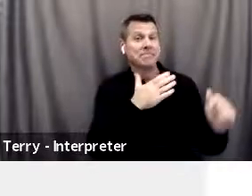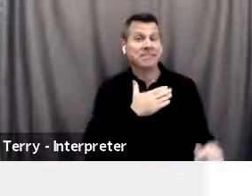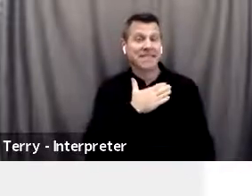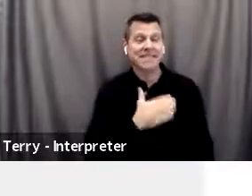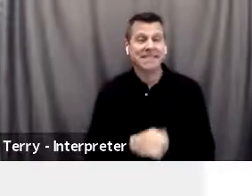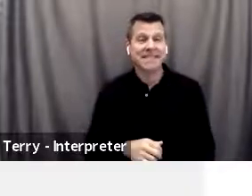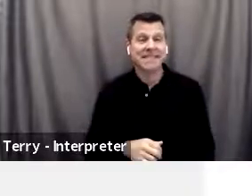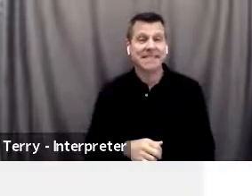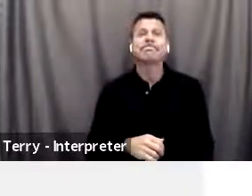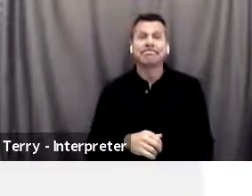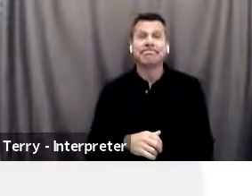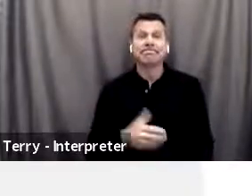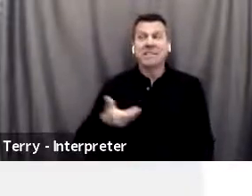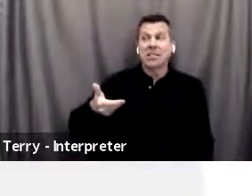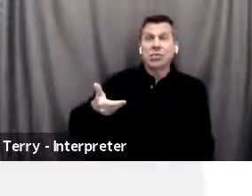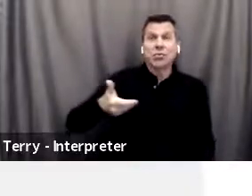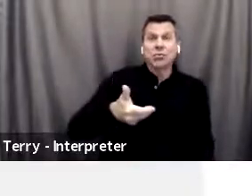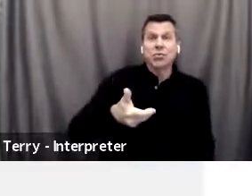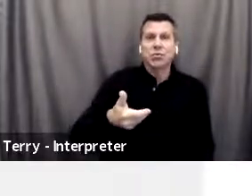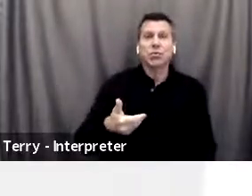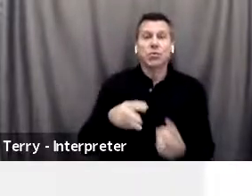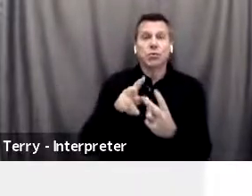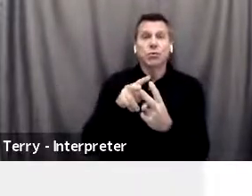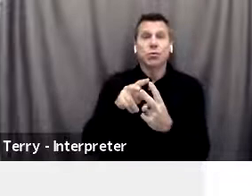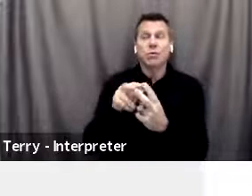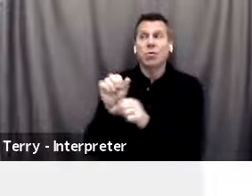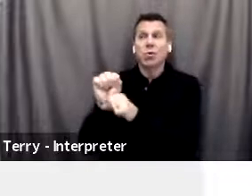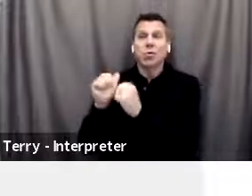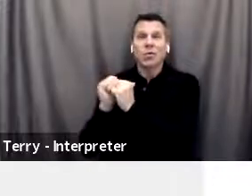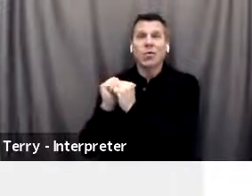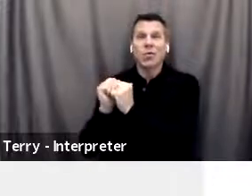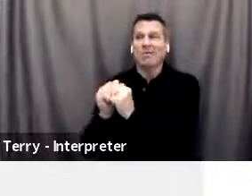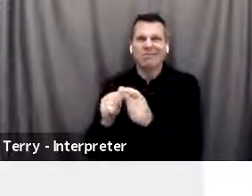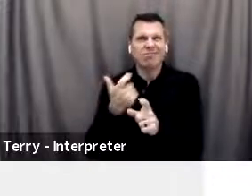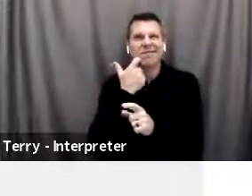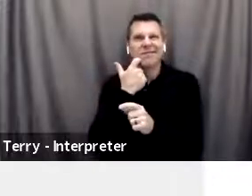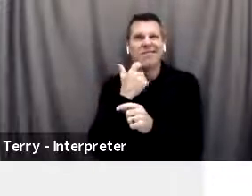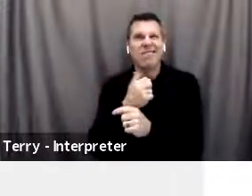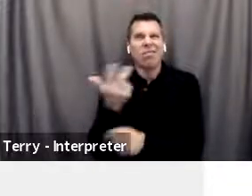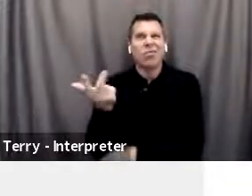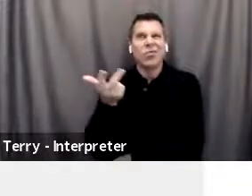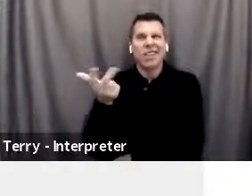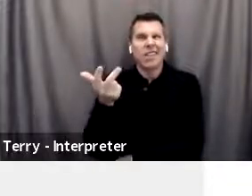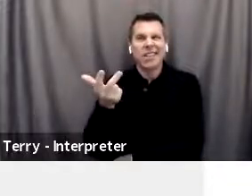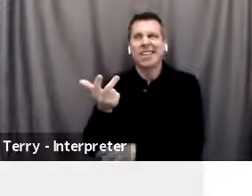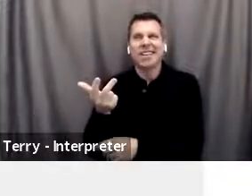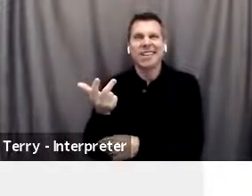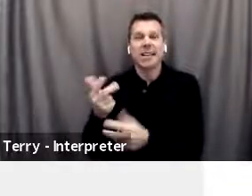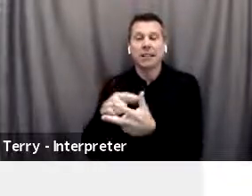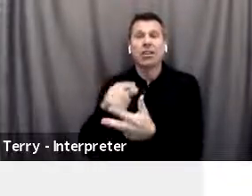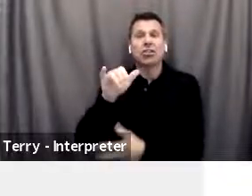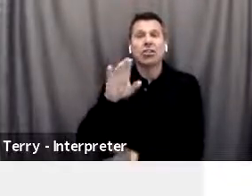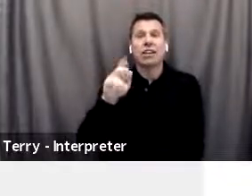like now to introduce two of my amazing colleagues that I mentioned earlier. This would be Jackie Williams and Linda yoshikawa,